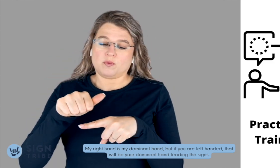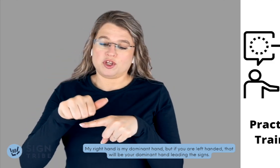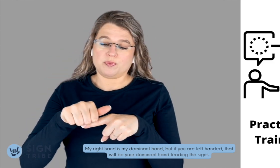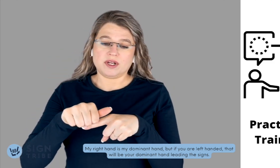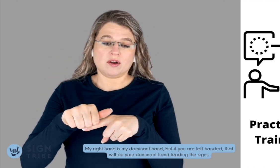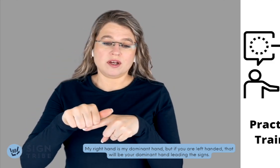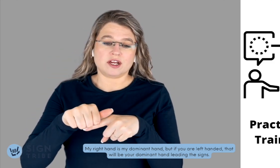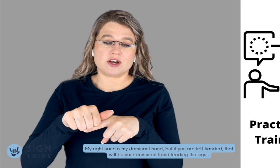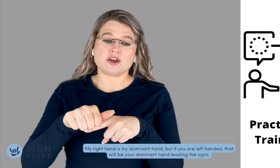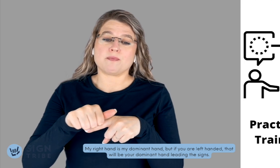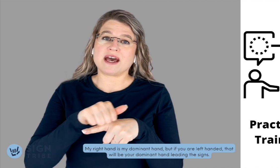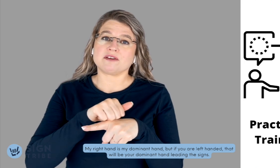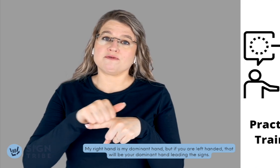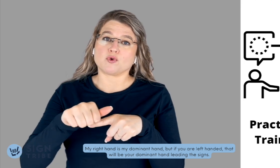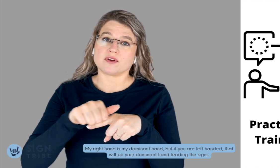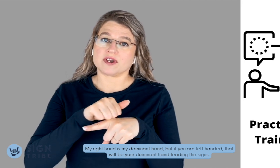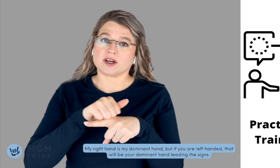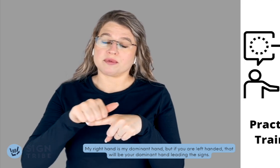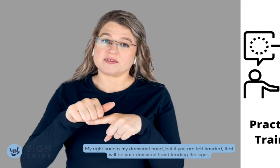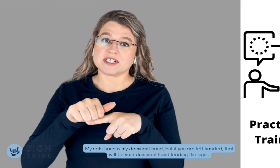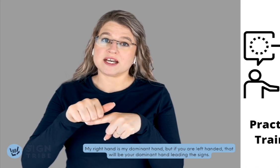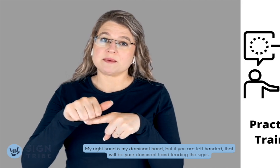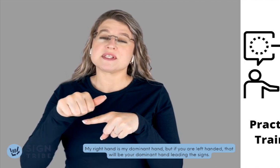when you put it on here, you go back and forth a couple of times.